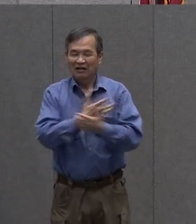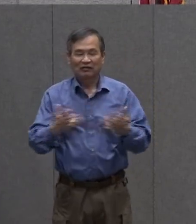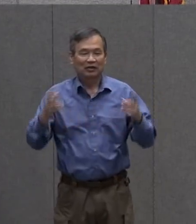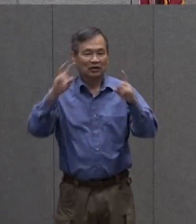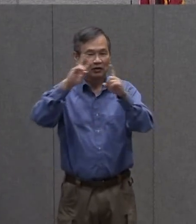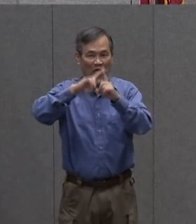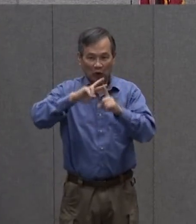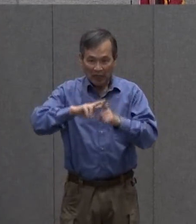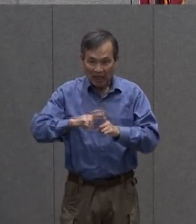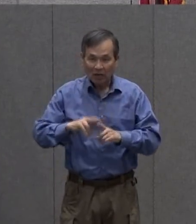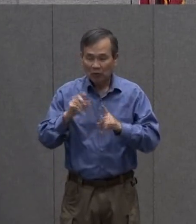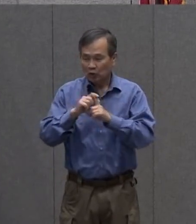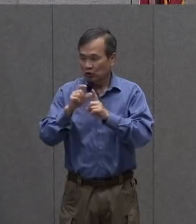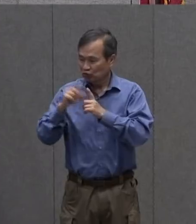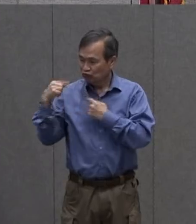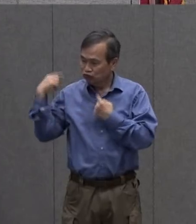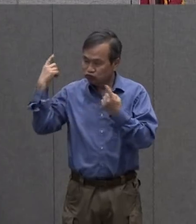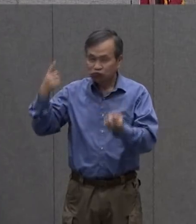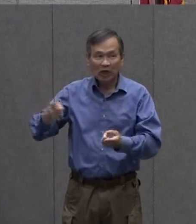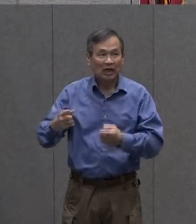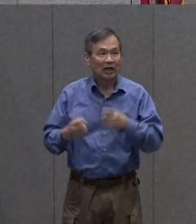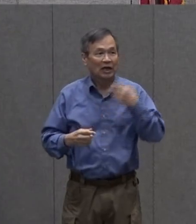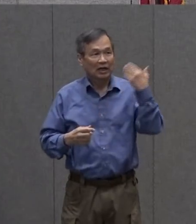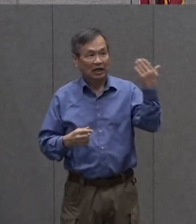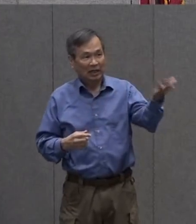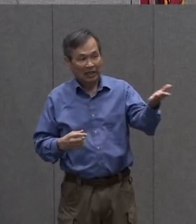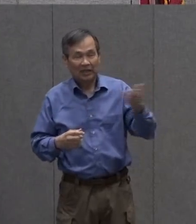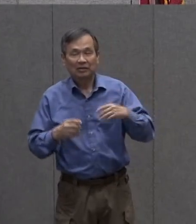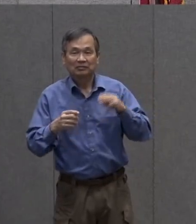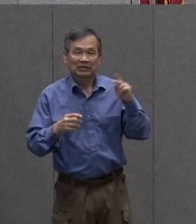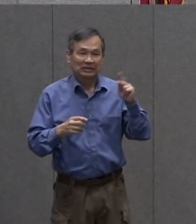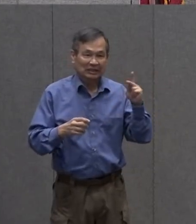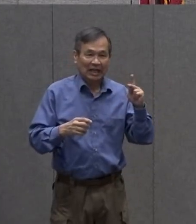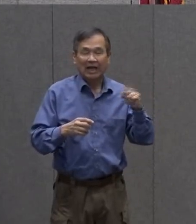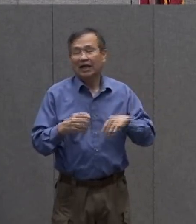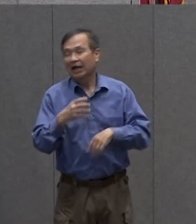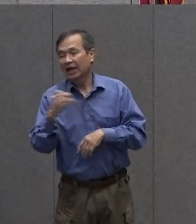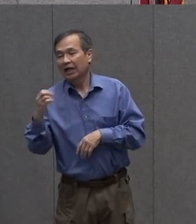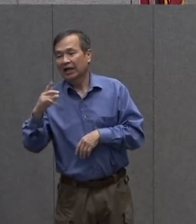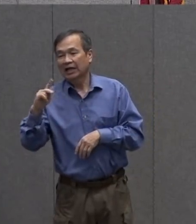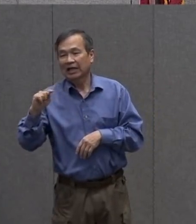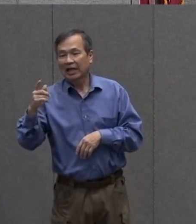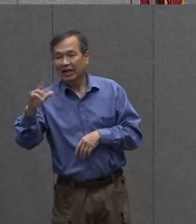that we learned from Mrs. Kay and from Miss Kathy and Ms. Lori and myself.